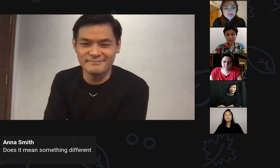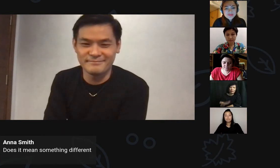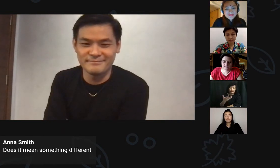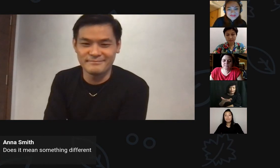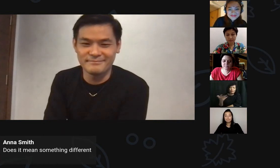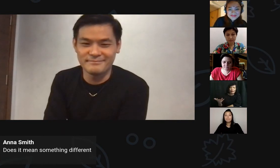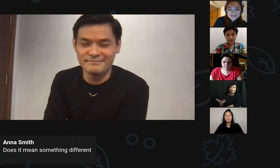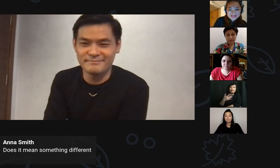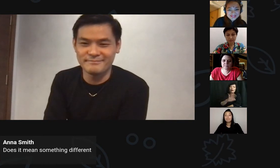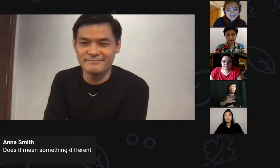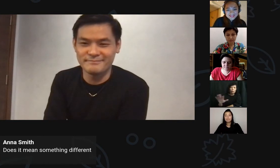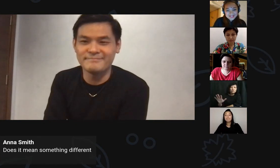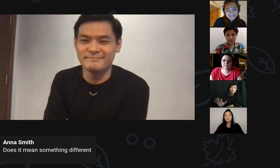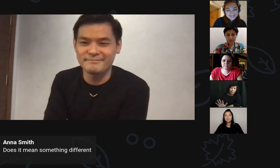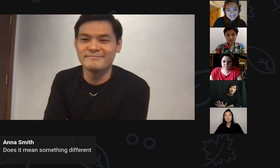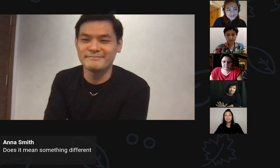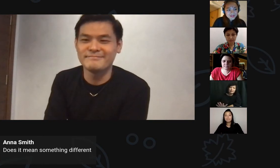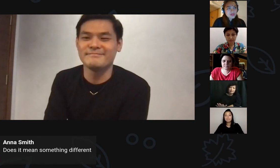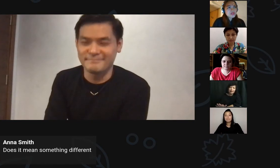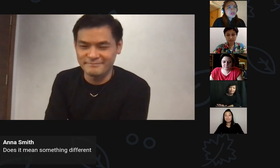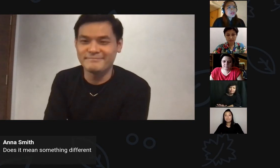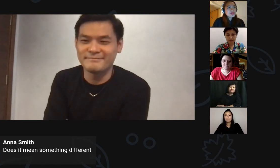in that in our own space and time.